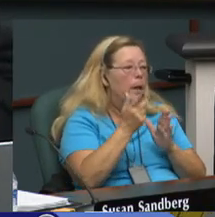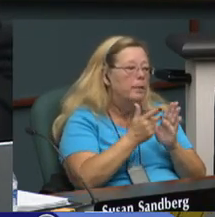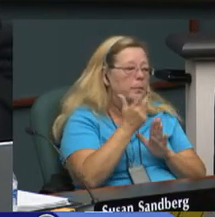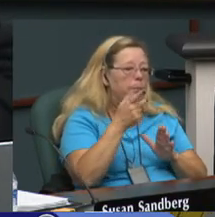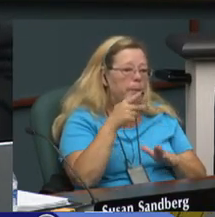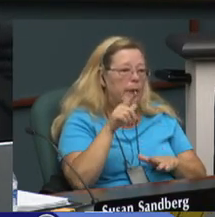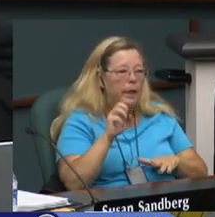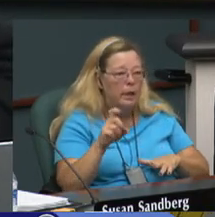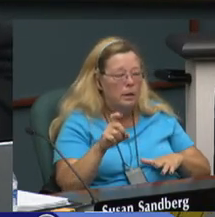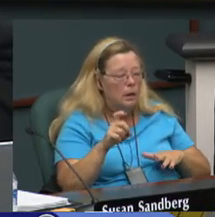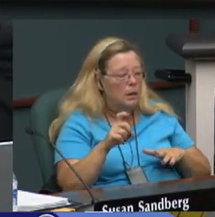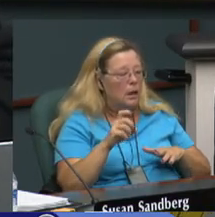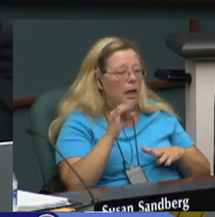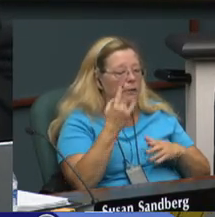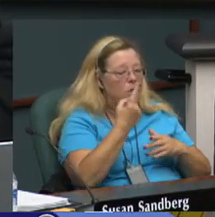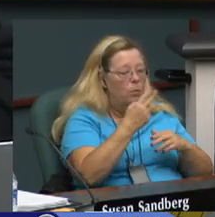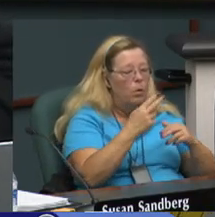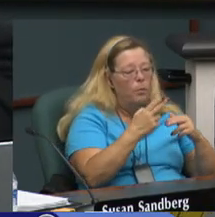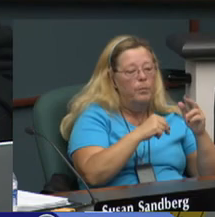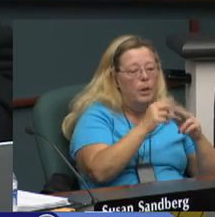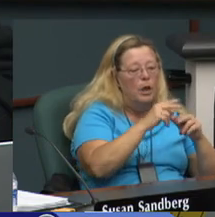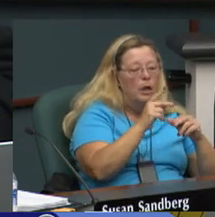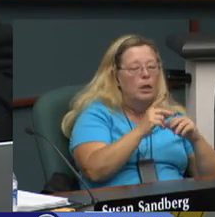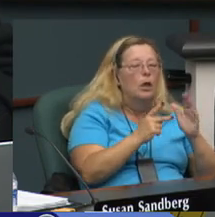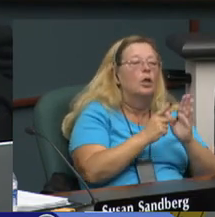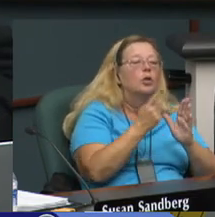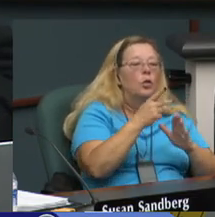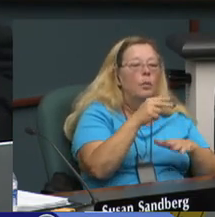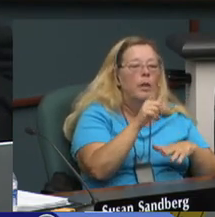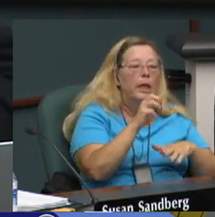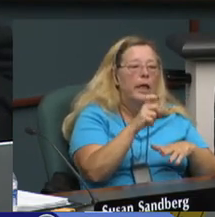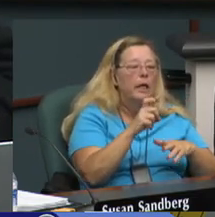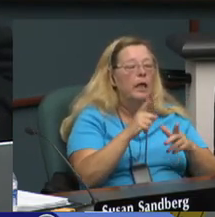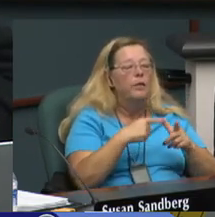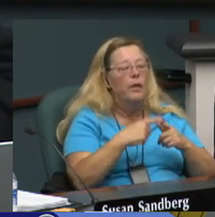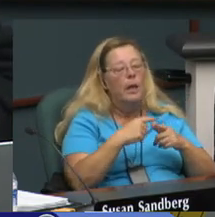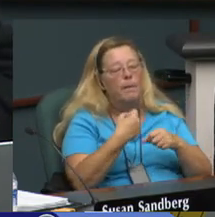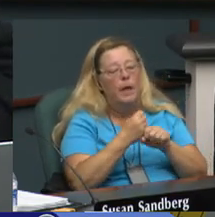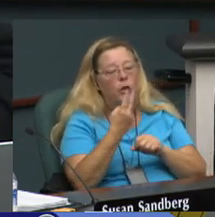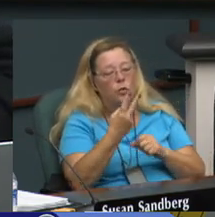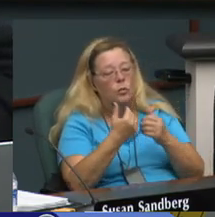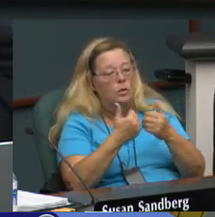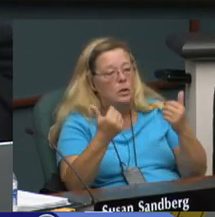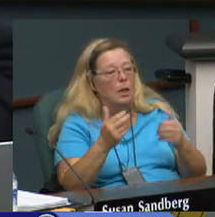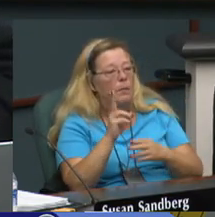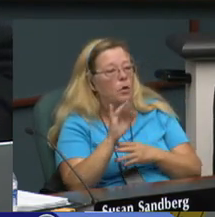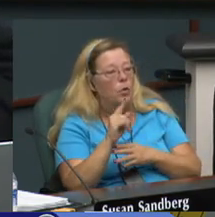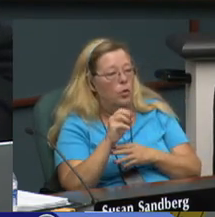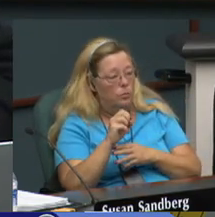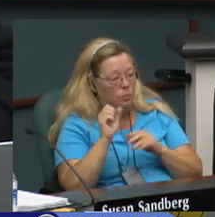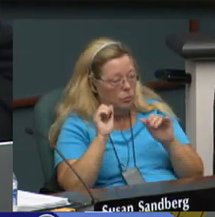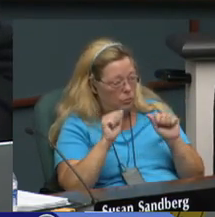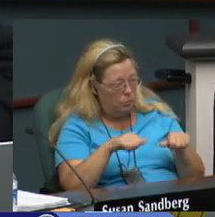duplex and then make it two separately owned units is that feasible under